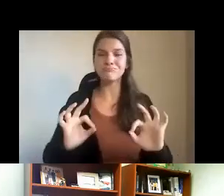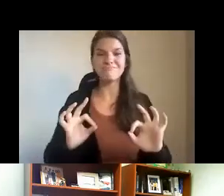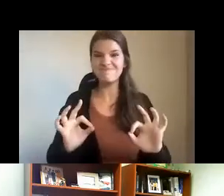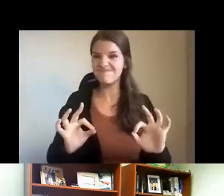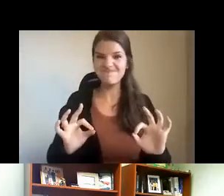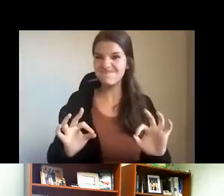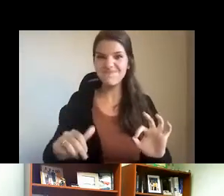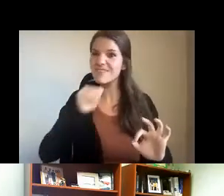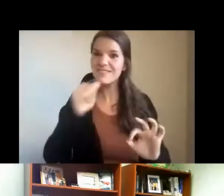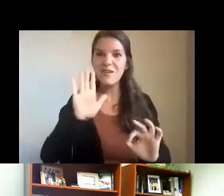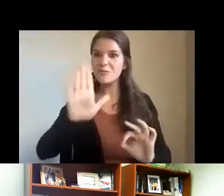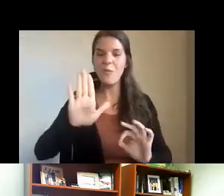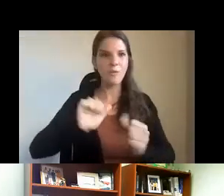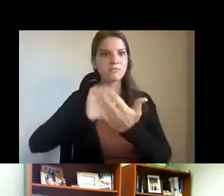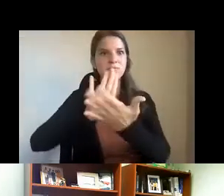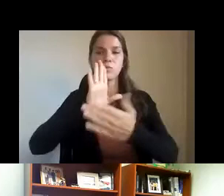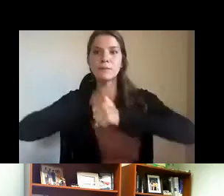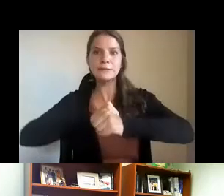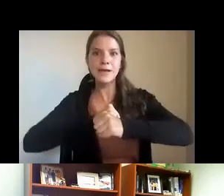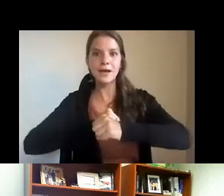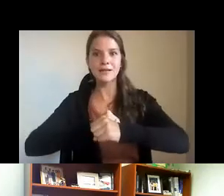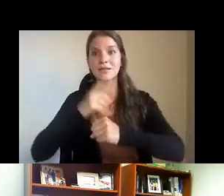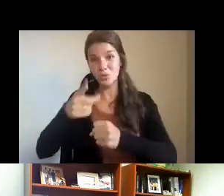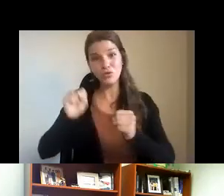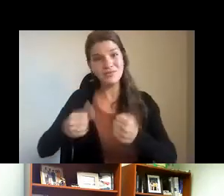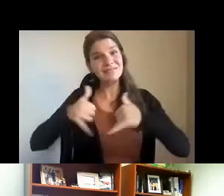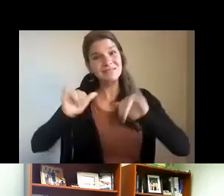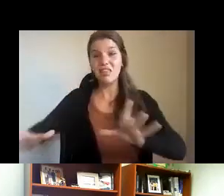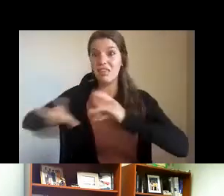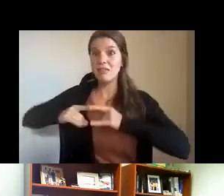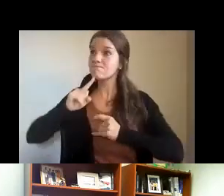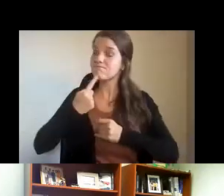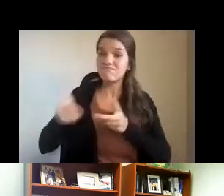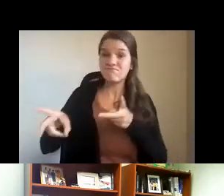protection against developing severe COVID that we might have thought it was in the earlier part